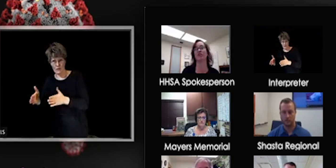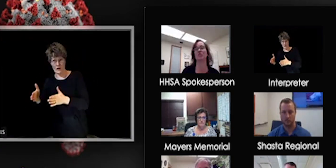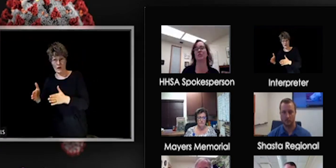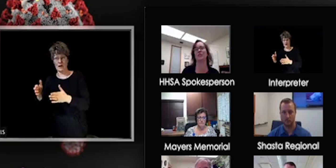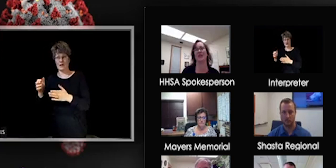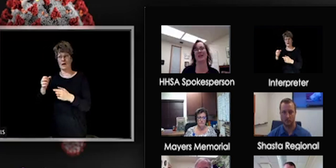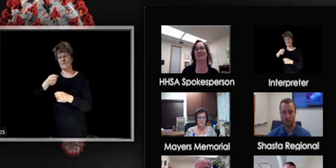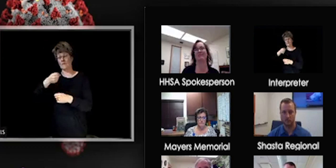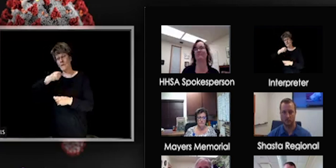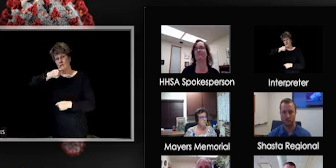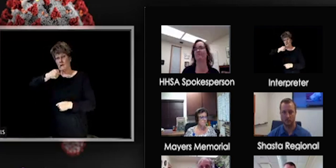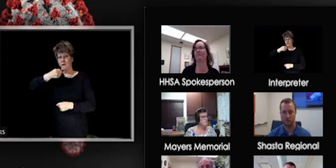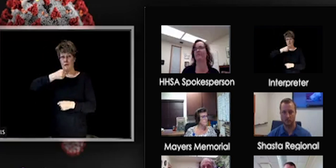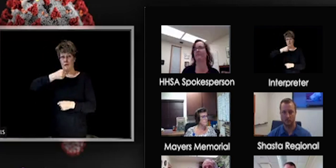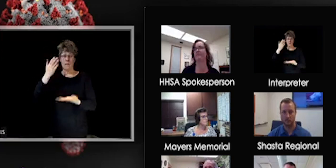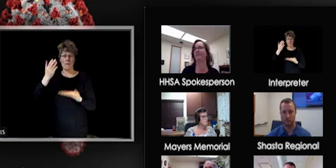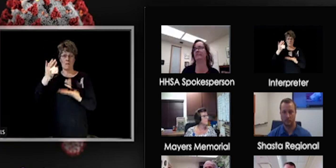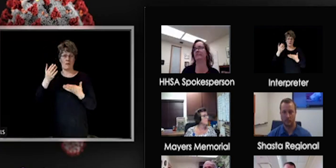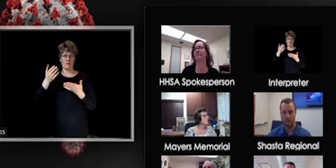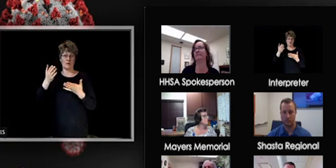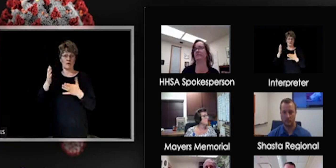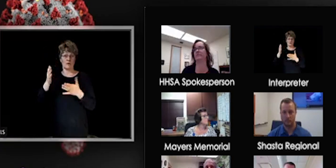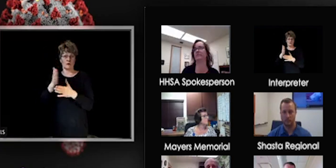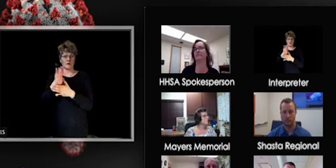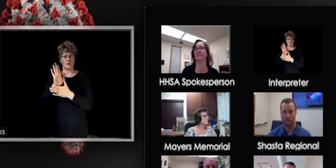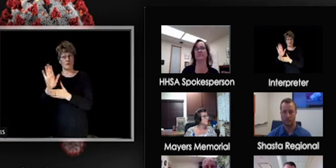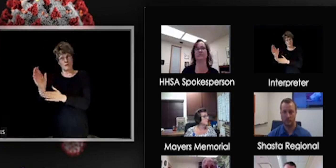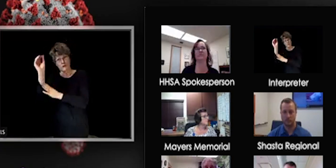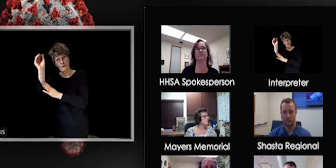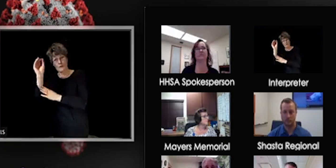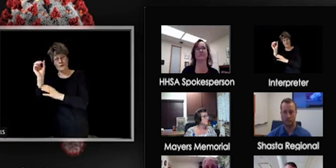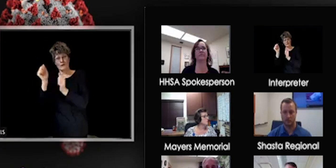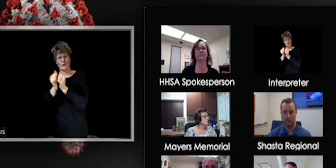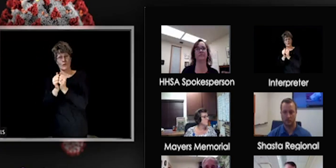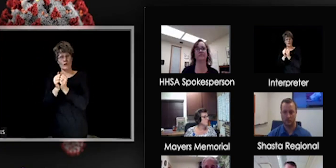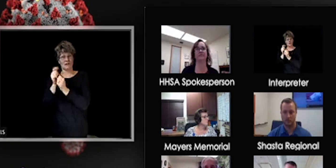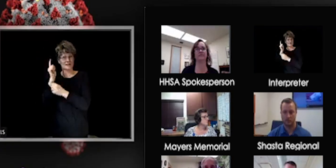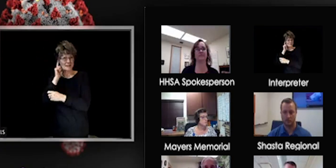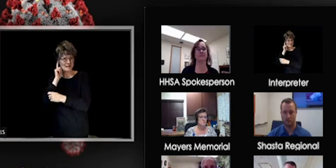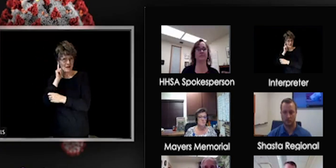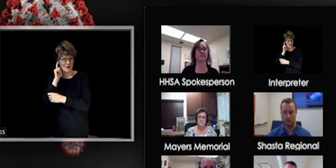auditory way? Thanks for the question. So, that is something